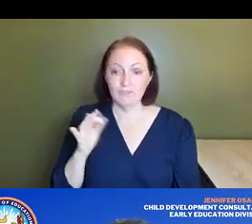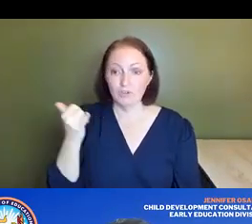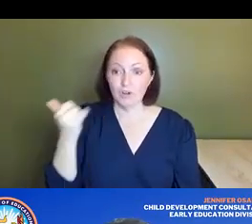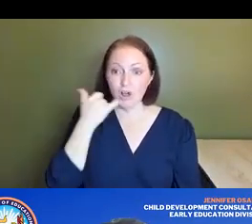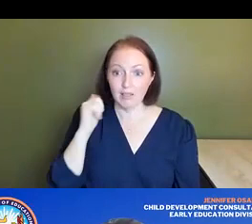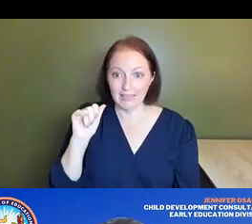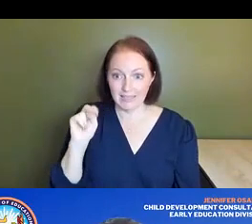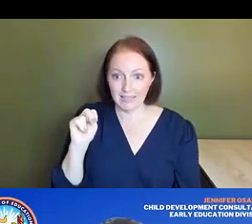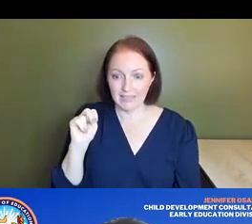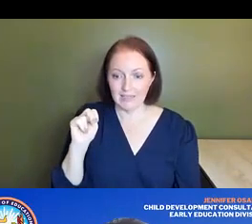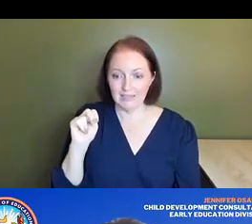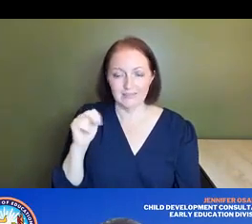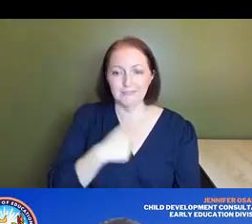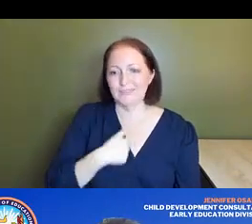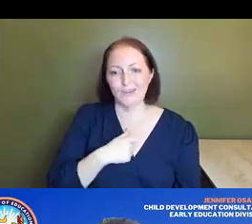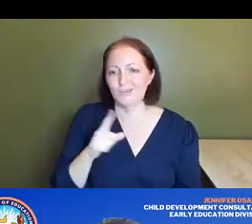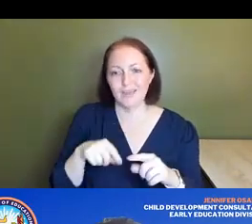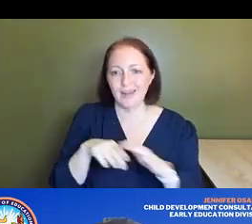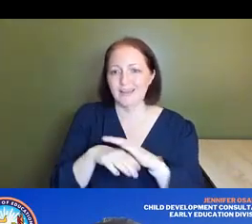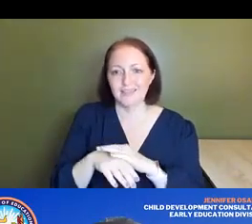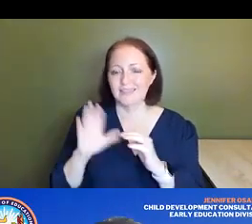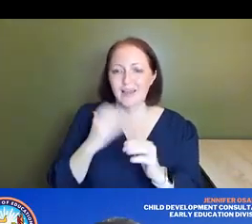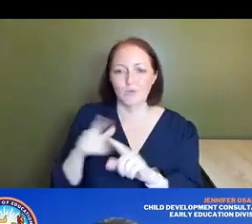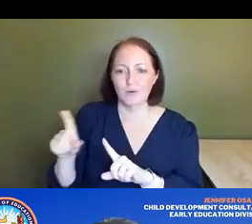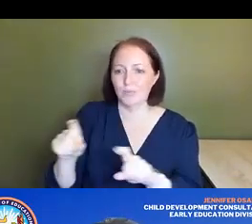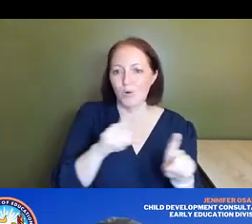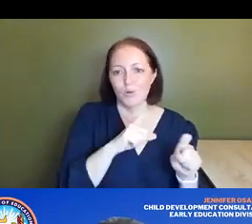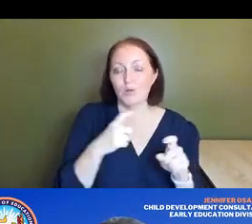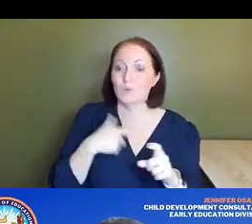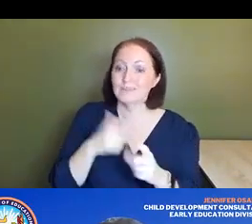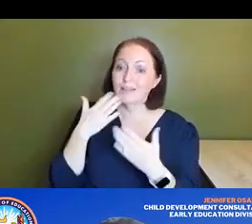I’m sorry you will not have access to the polls. We still appreciate your presence and